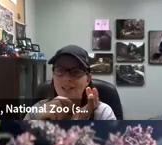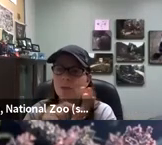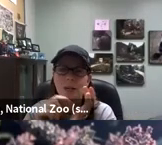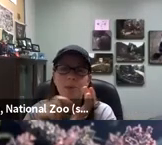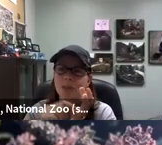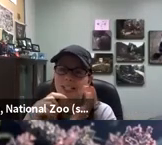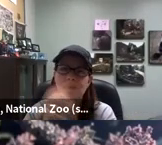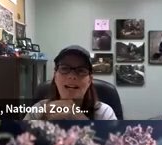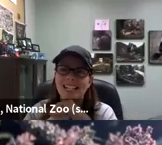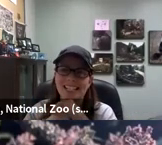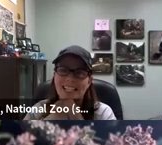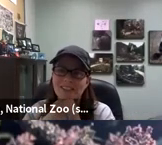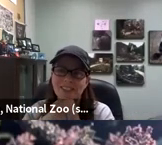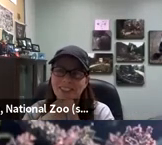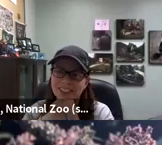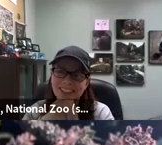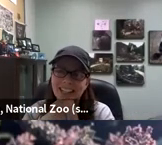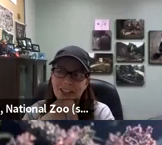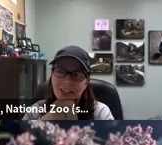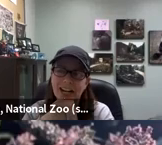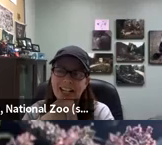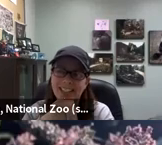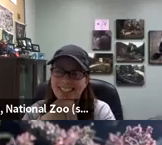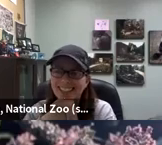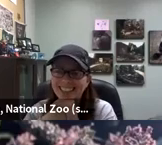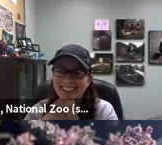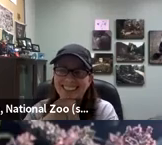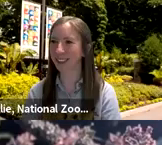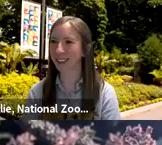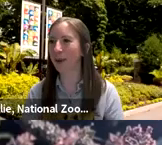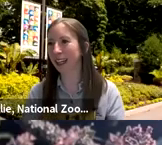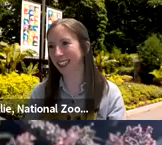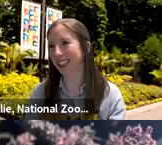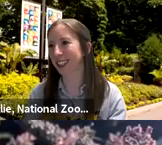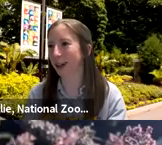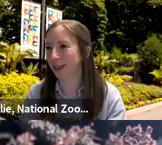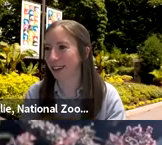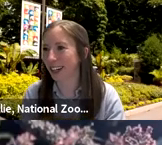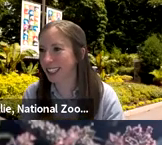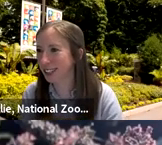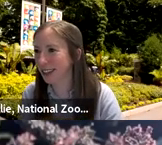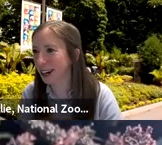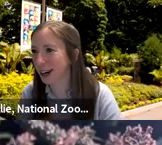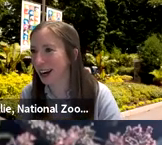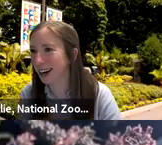the week pulling spines out of your out of your hands! [Shellie] Lots of band-aids to